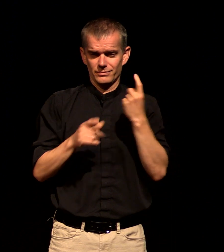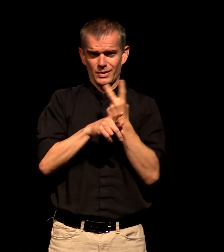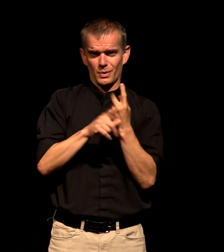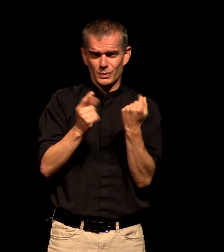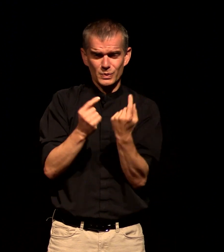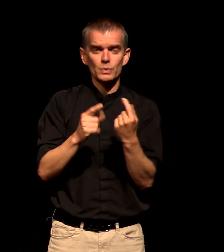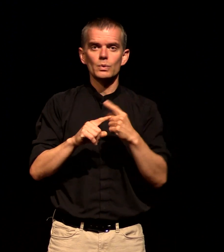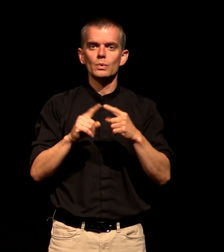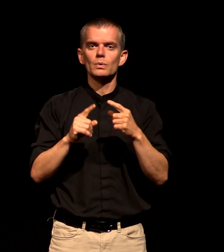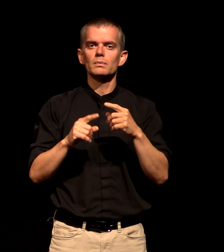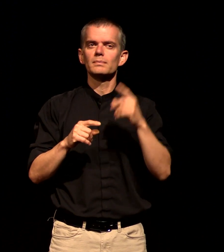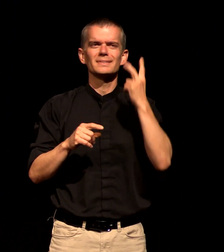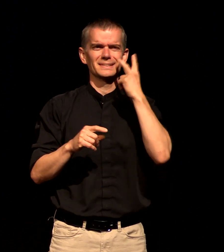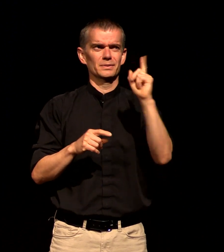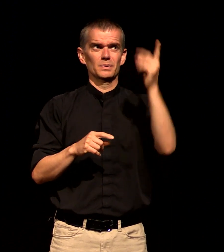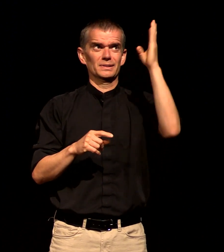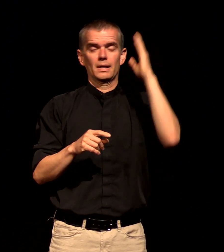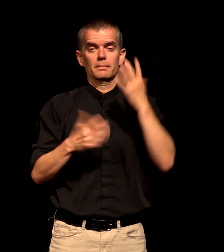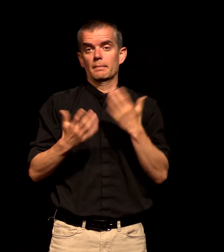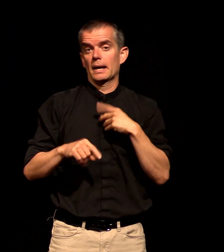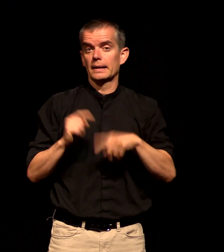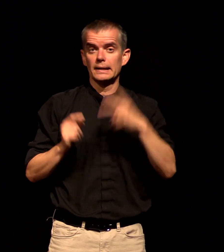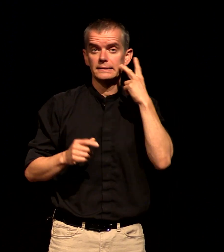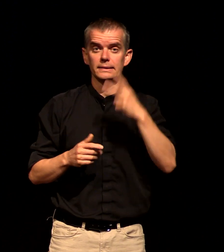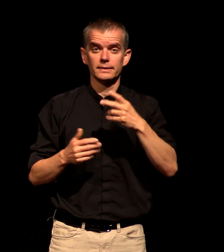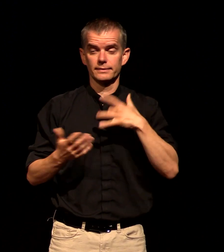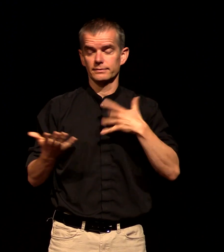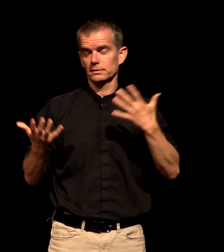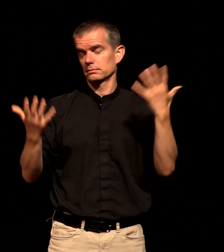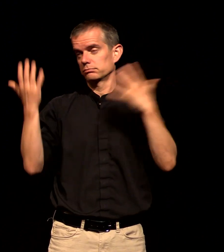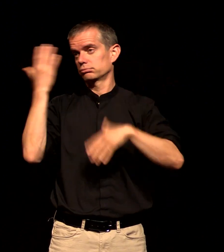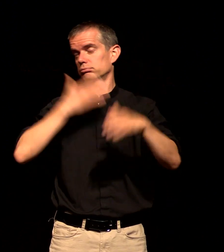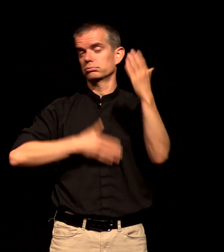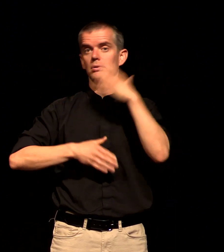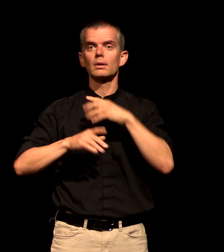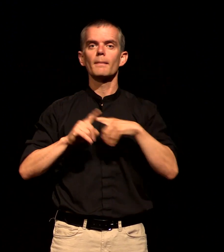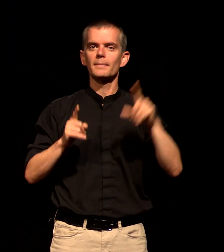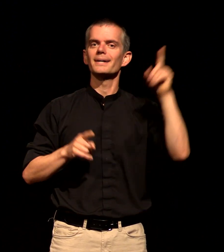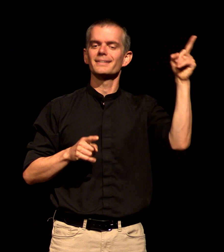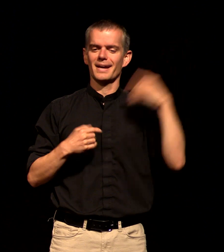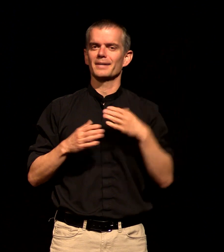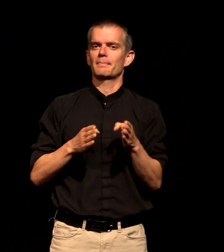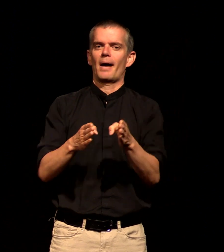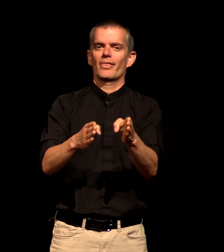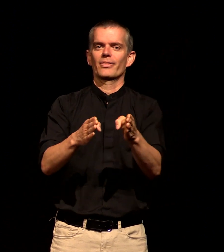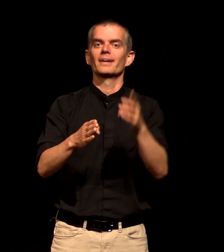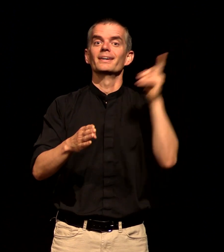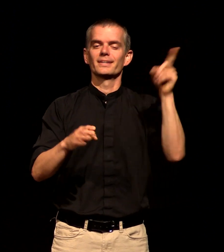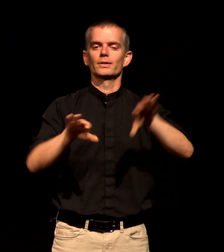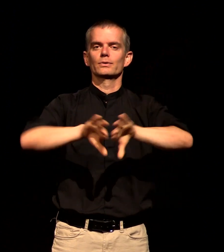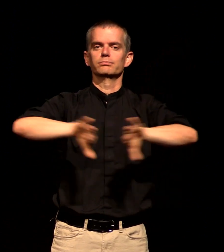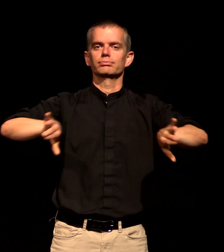a sea is parted. I'll summerize by asking one last time, what do